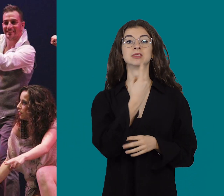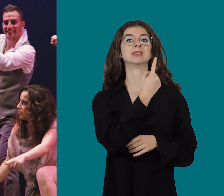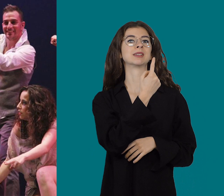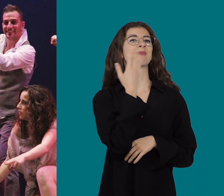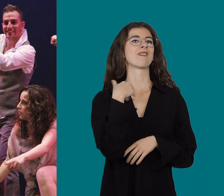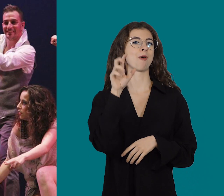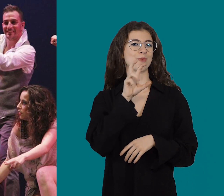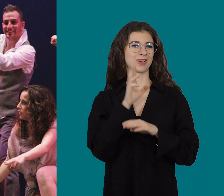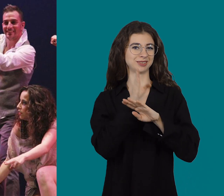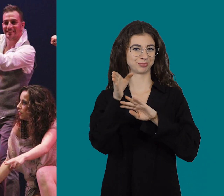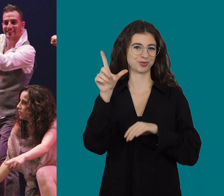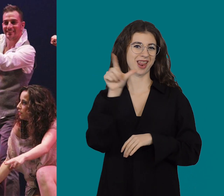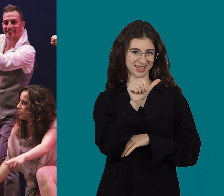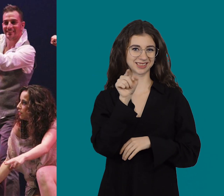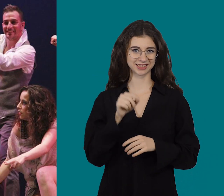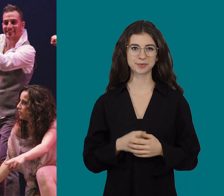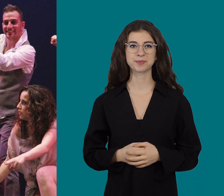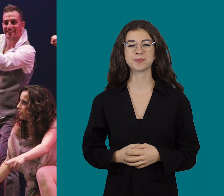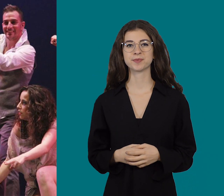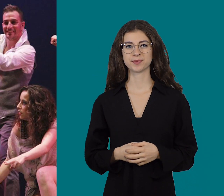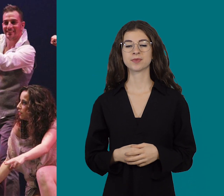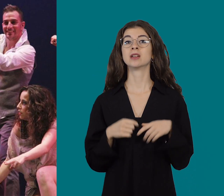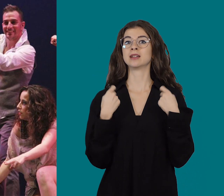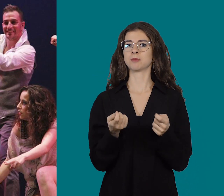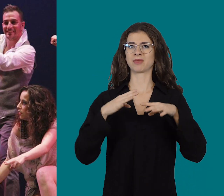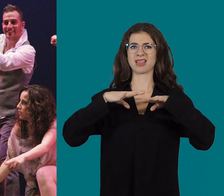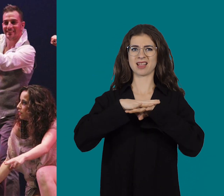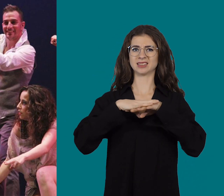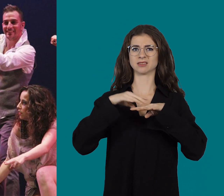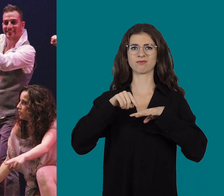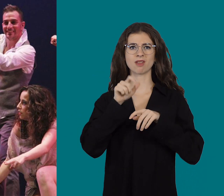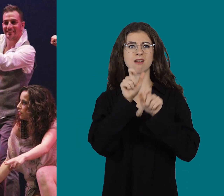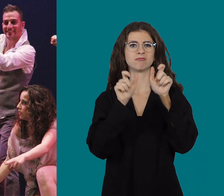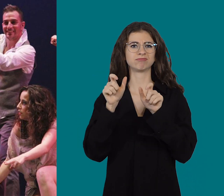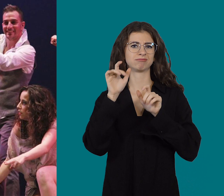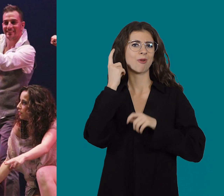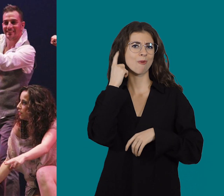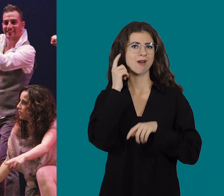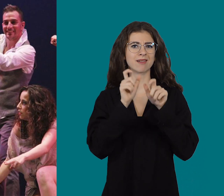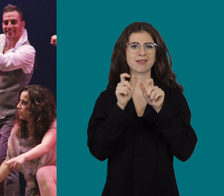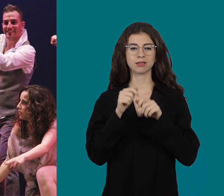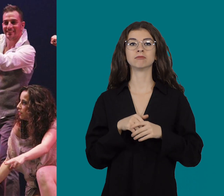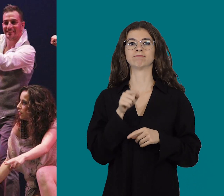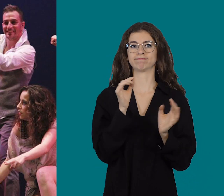because he attended an Italian Sign Language (LIS) course. In addition, there is also a network whose members are mainly hearing people,